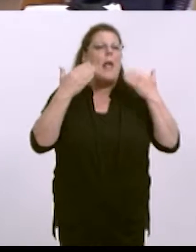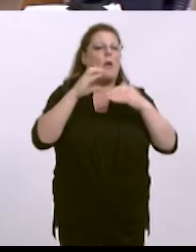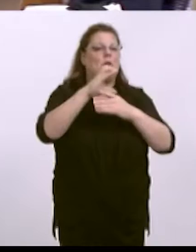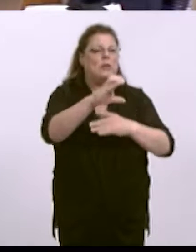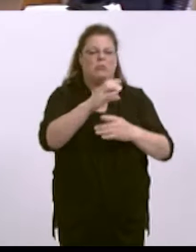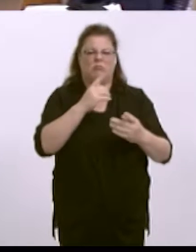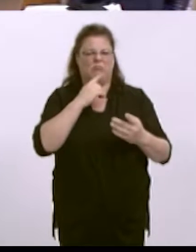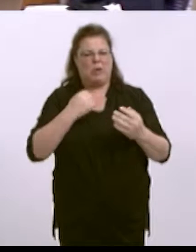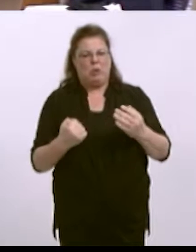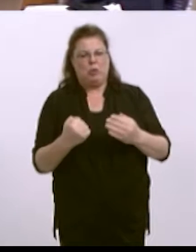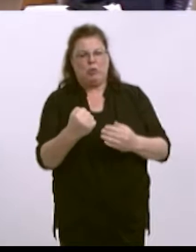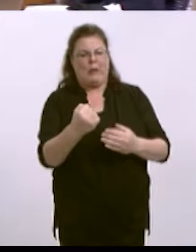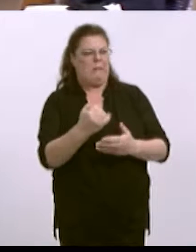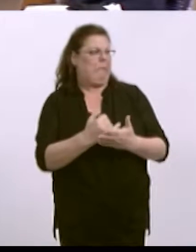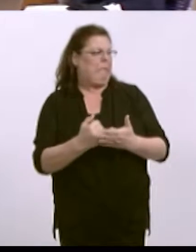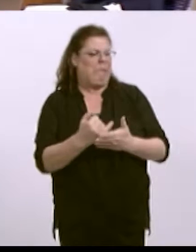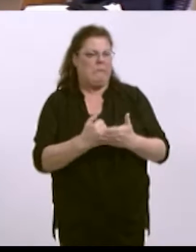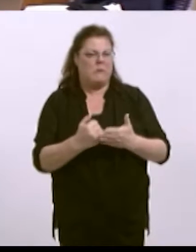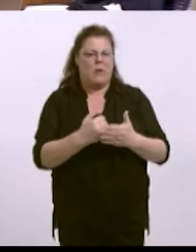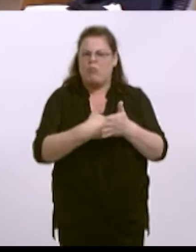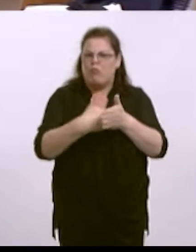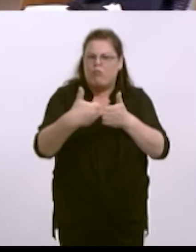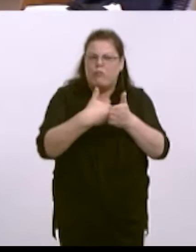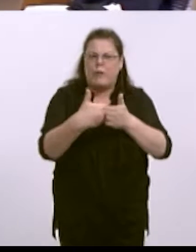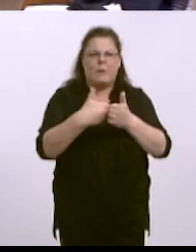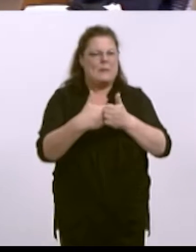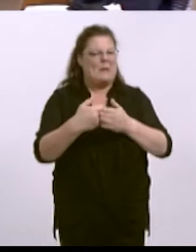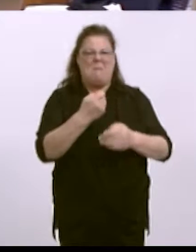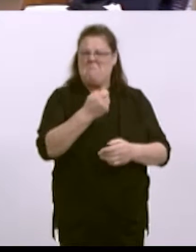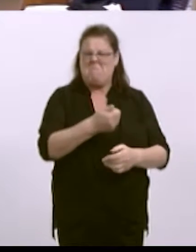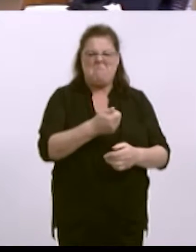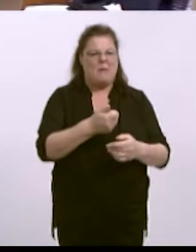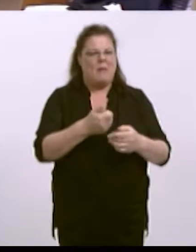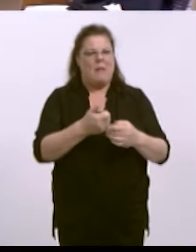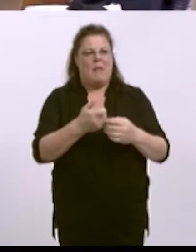to travel on, the frequency is not good, the capacity is not good, and people often have